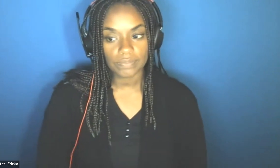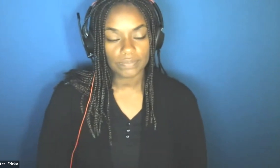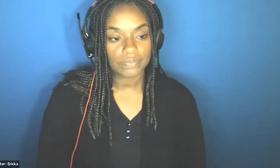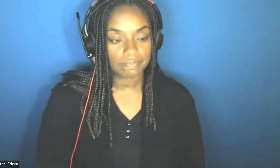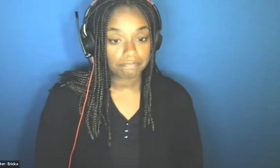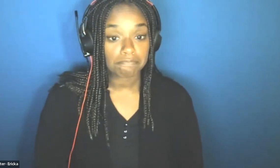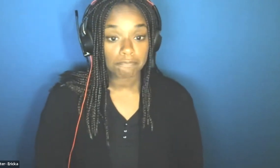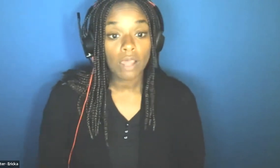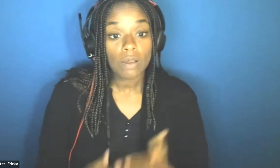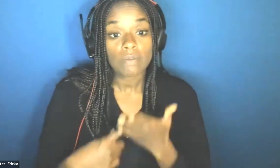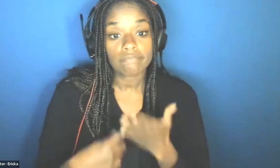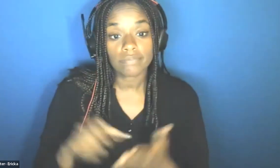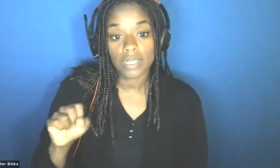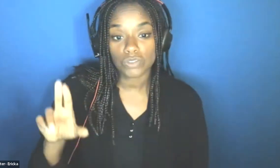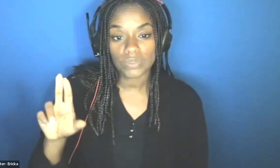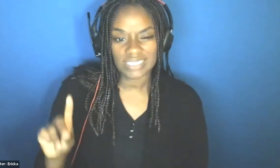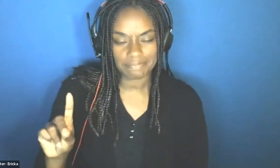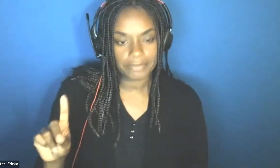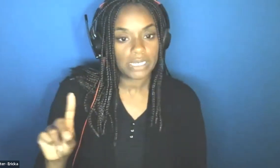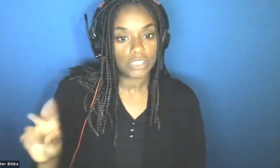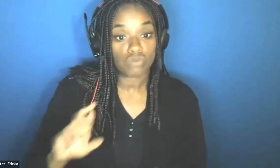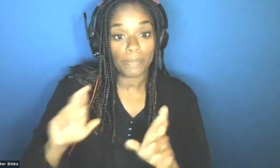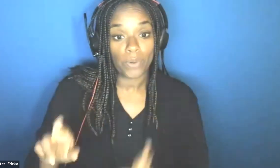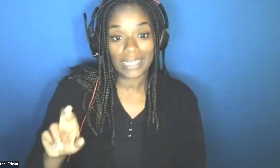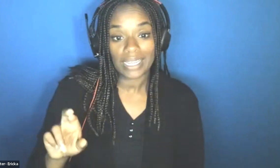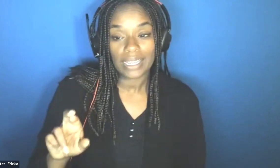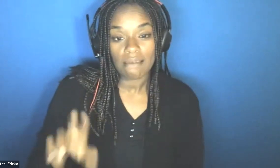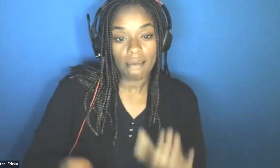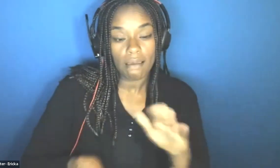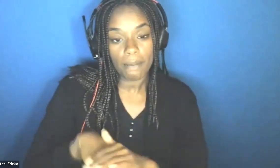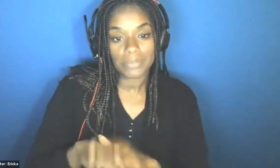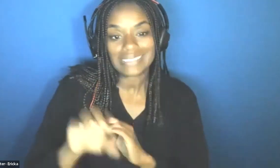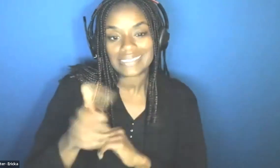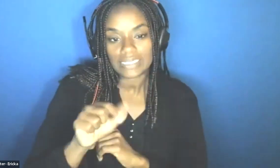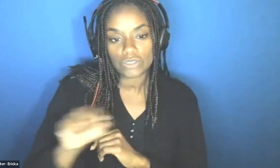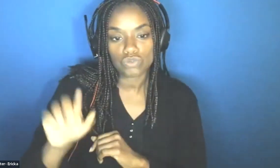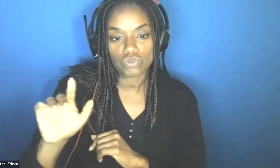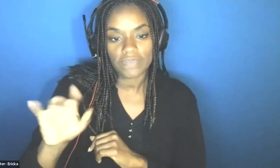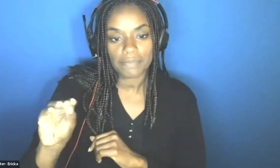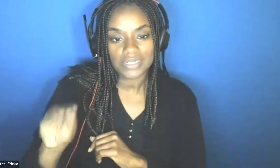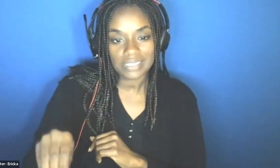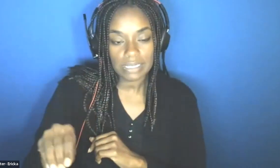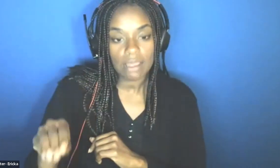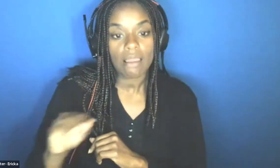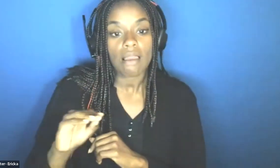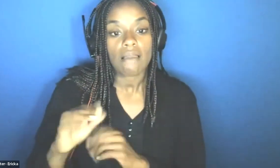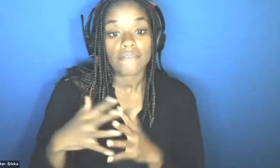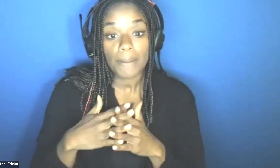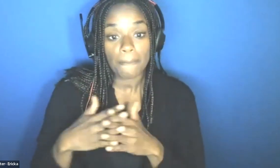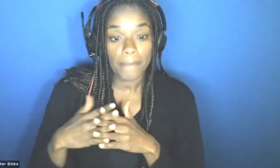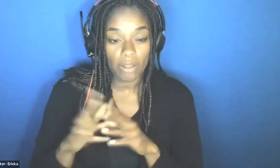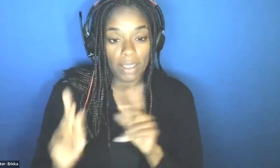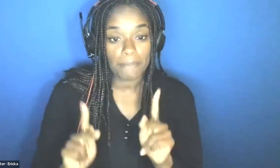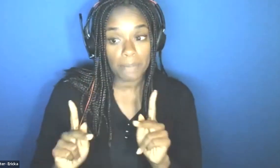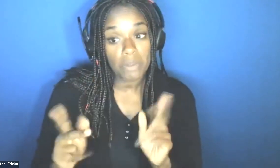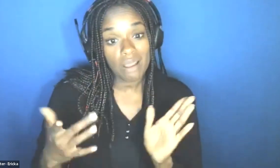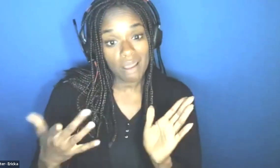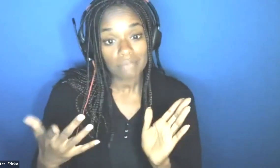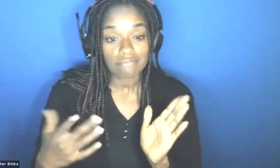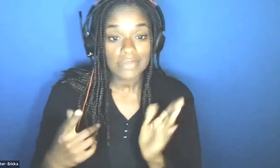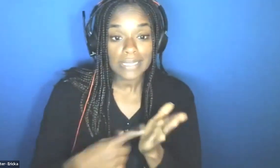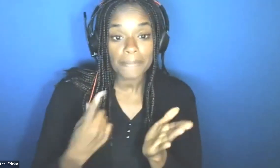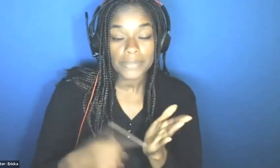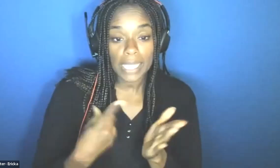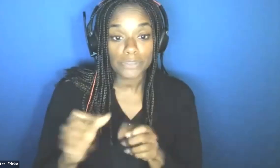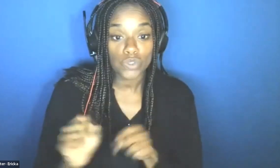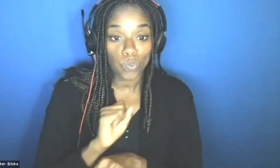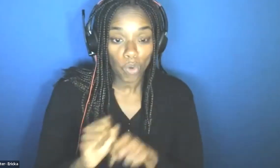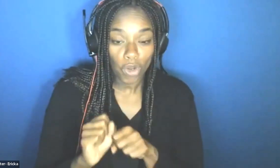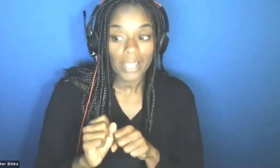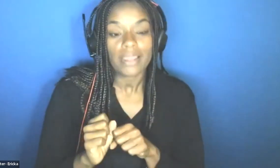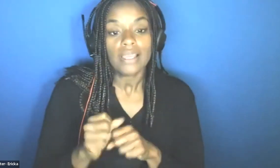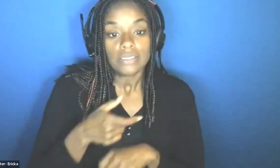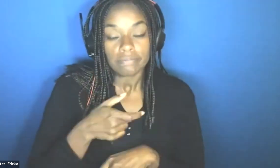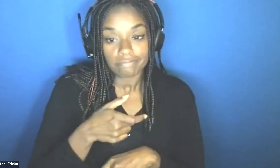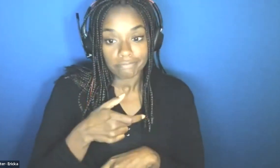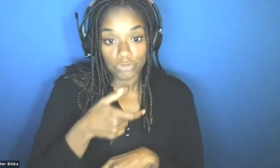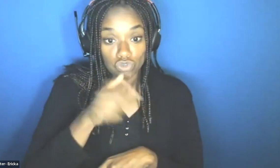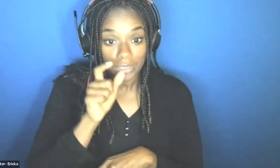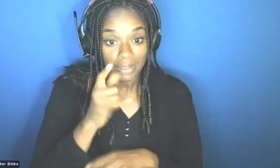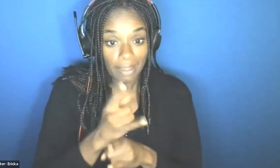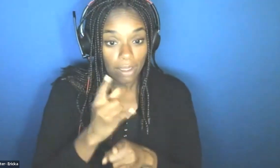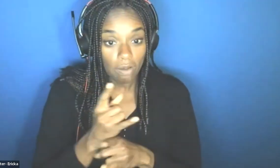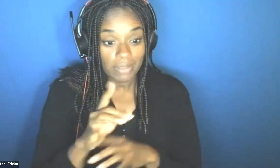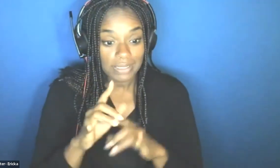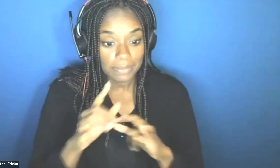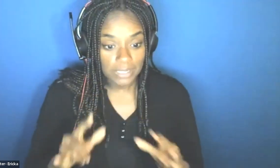And then title V are the technical provisions of the law.